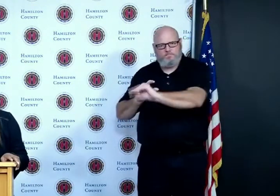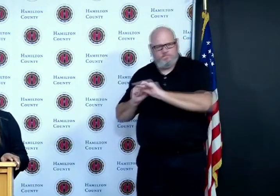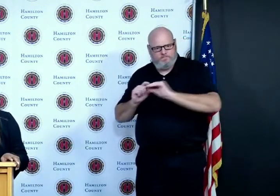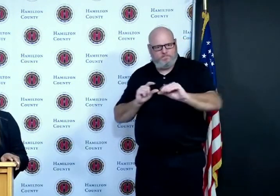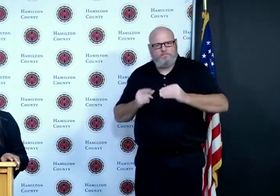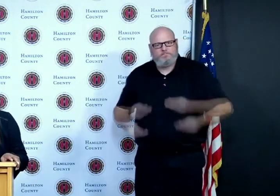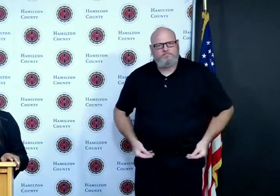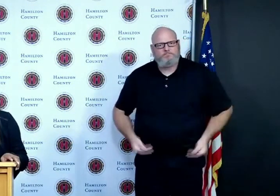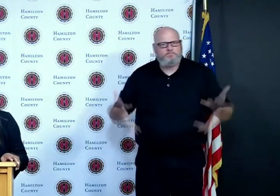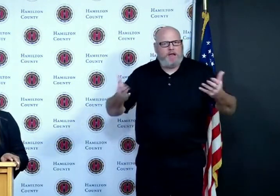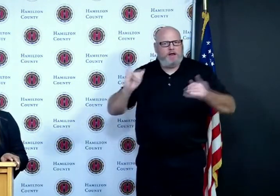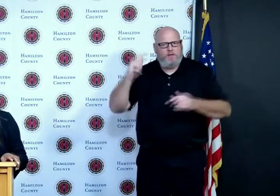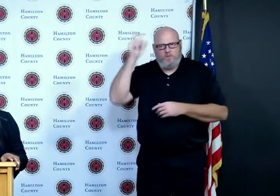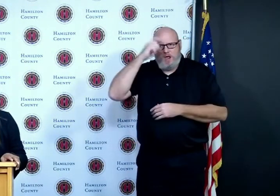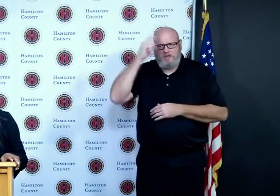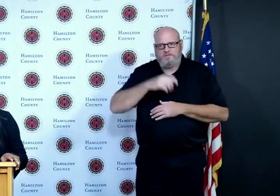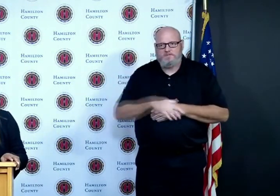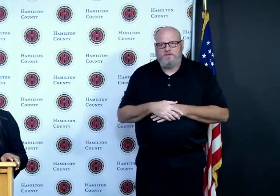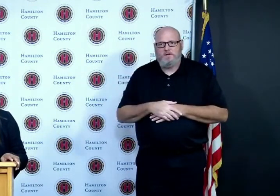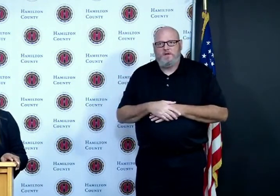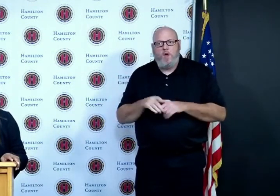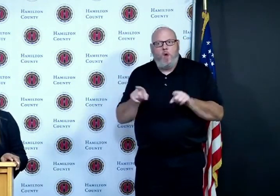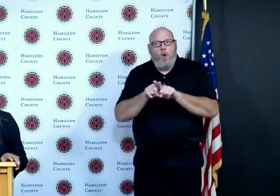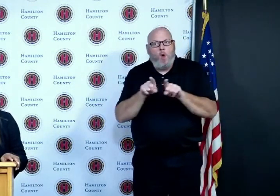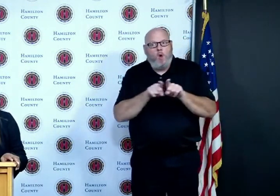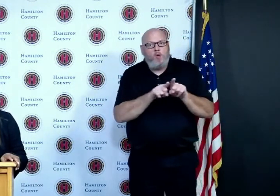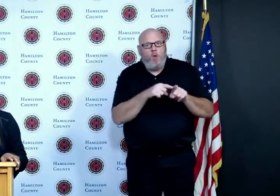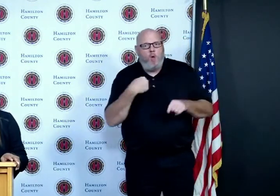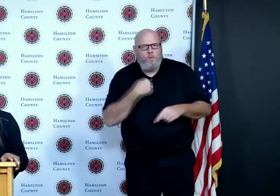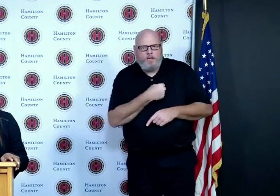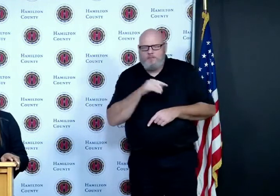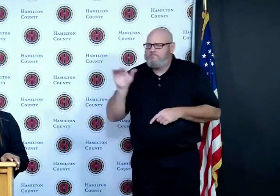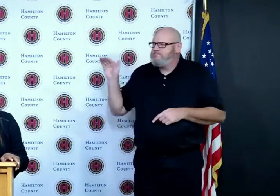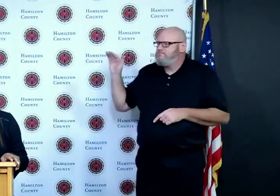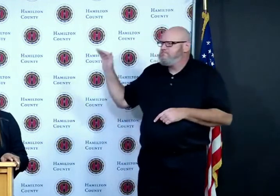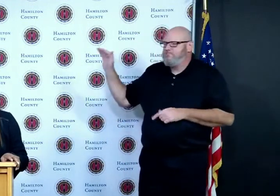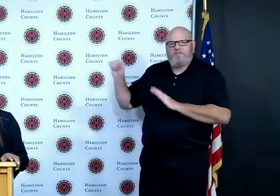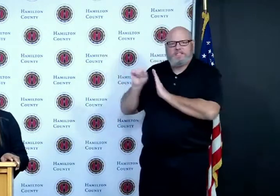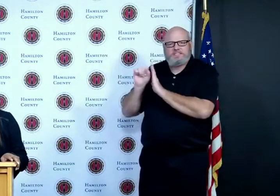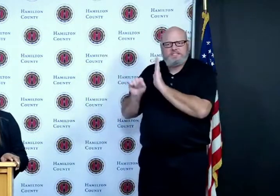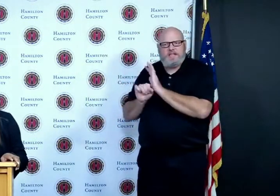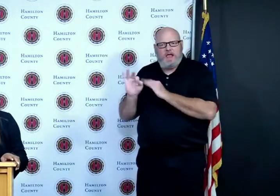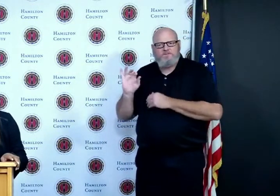County gets our fair share we're going to be competing with 87 other counties so the task force